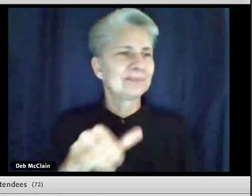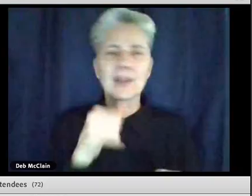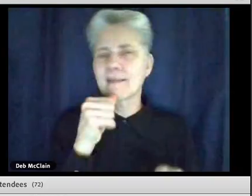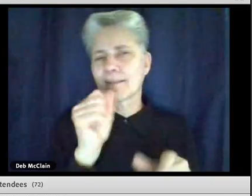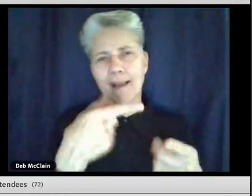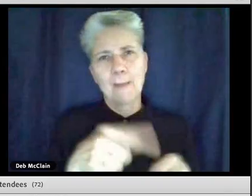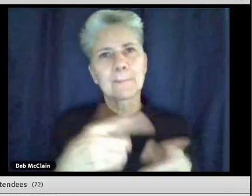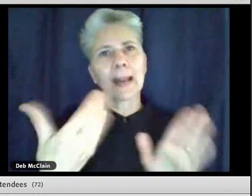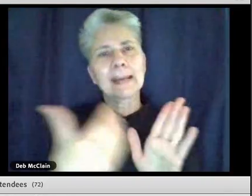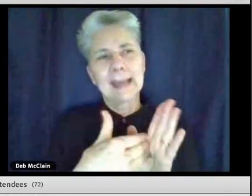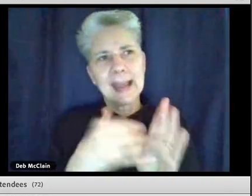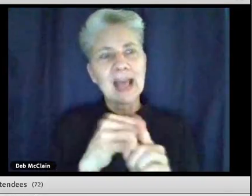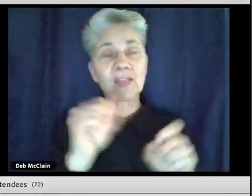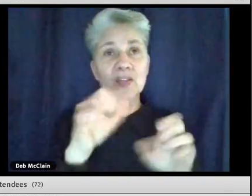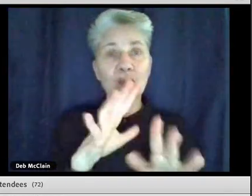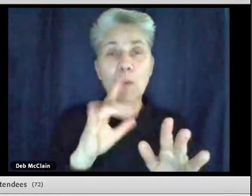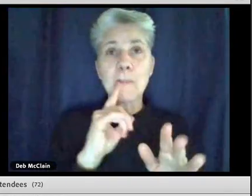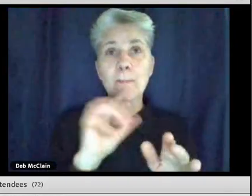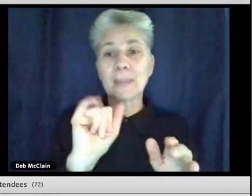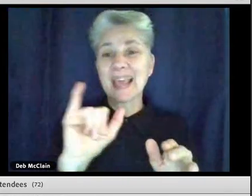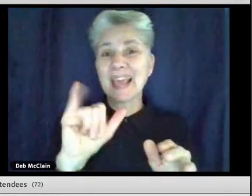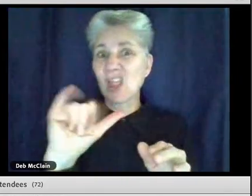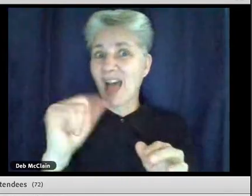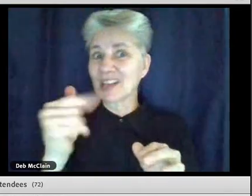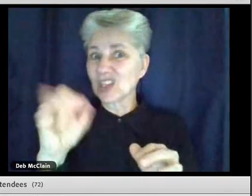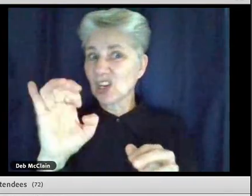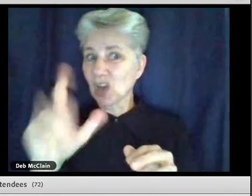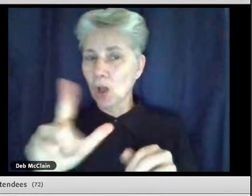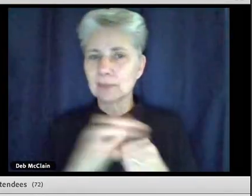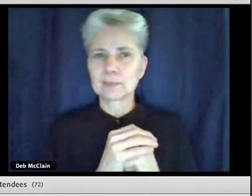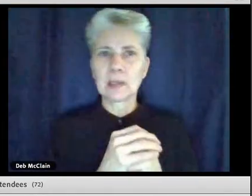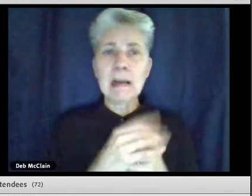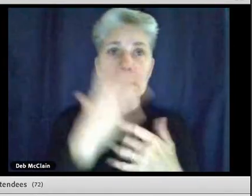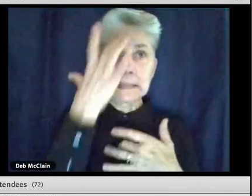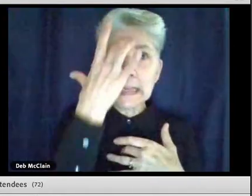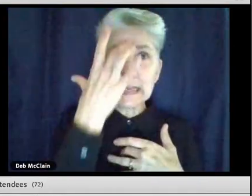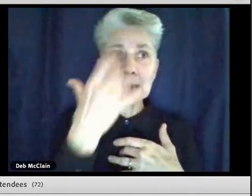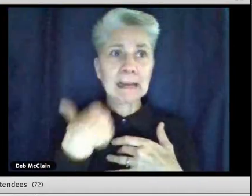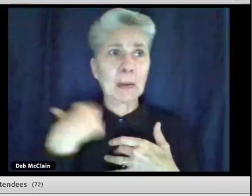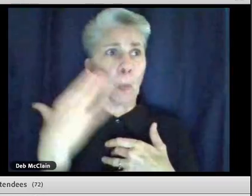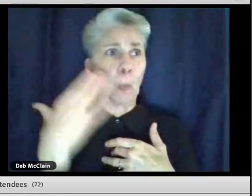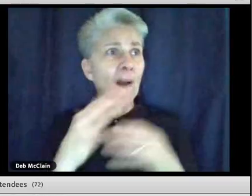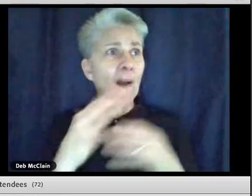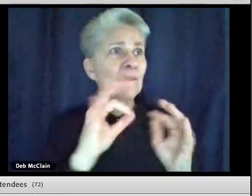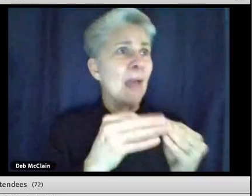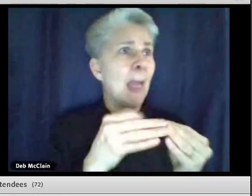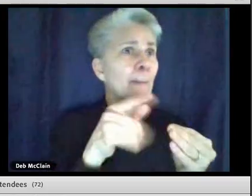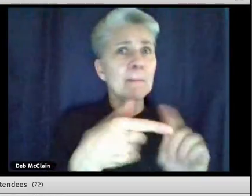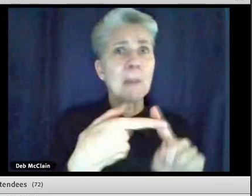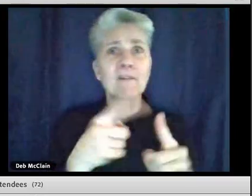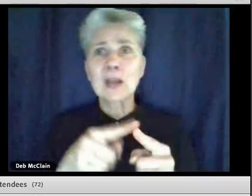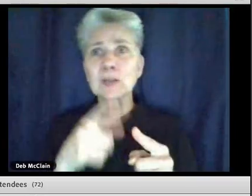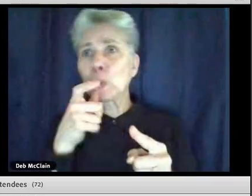Of course "The Walking Dead" is in the back of my head. That's not going to happen, but, you know, again, like I said, these fears might be illogical, and again, I'm going to get sick.